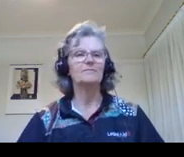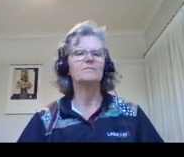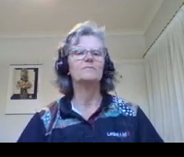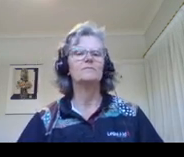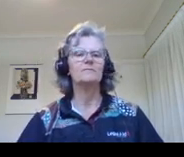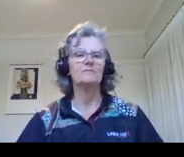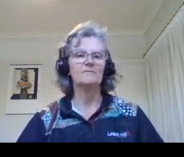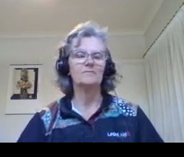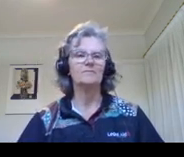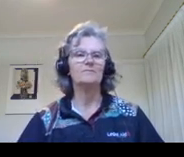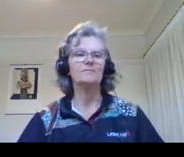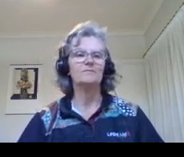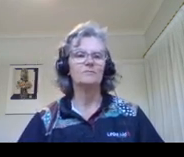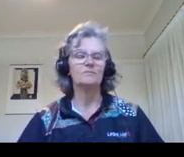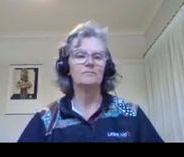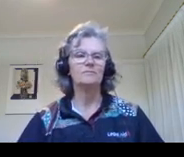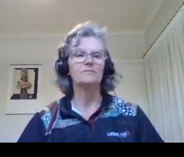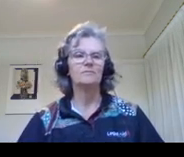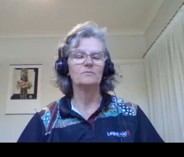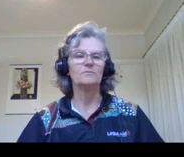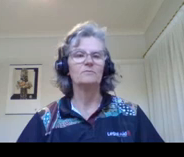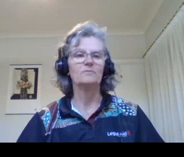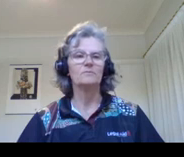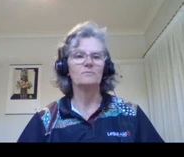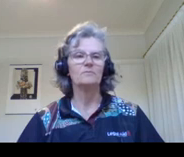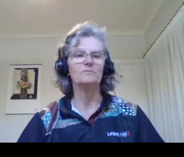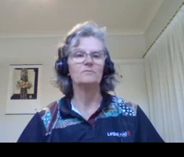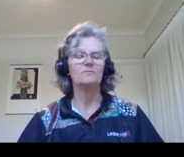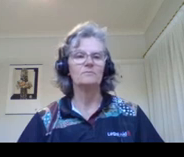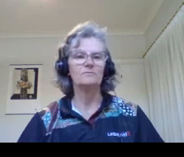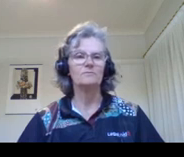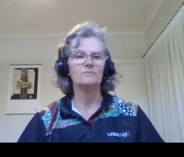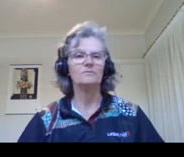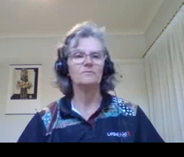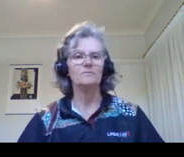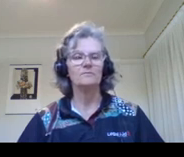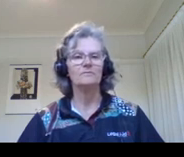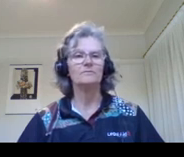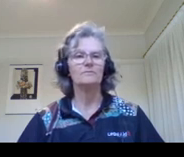display on the screen make sure it is the correct amount and it's not a mistake that they've made or